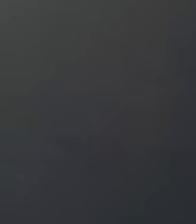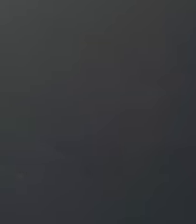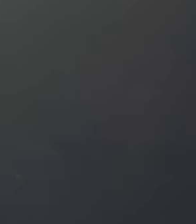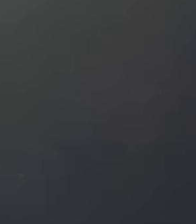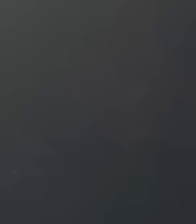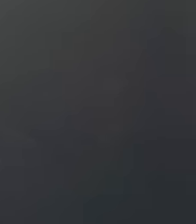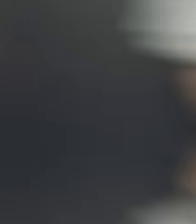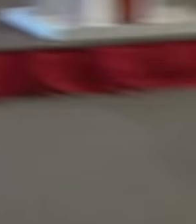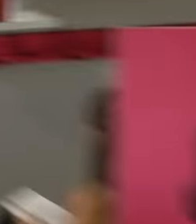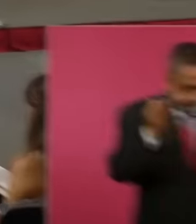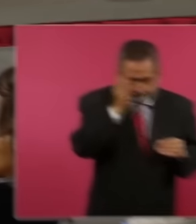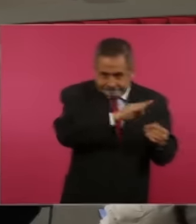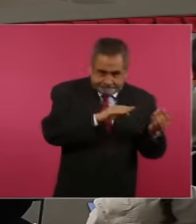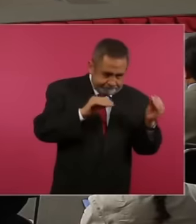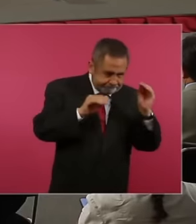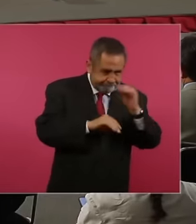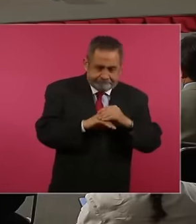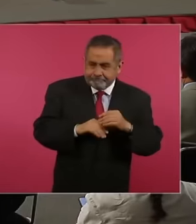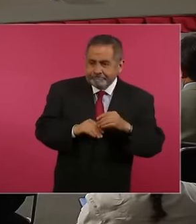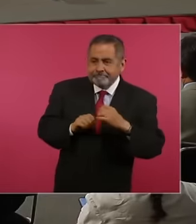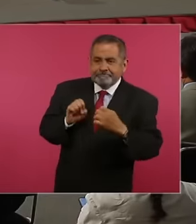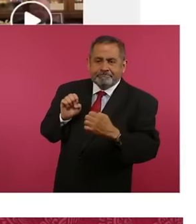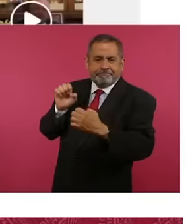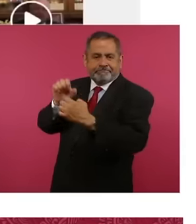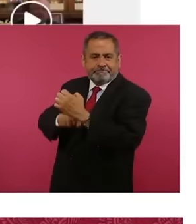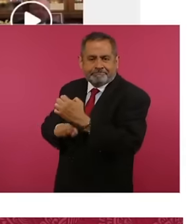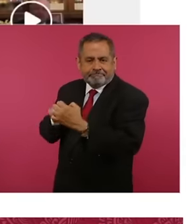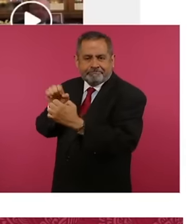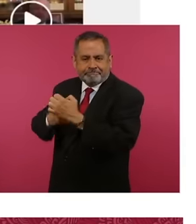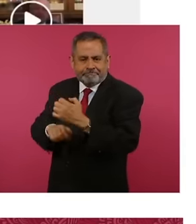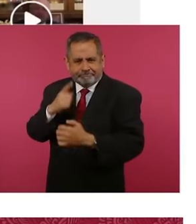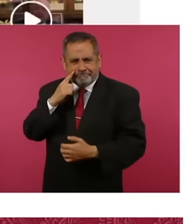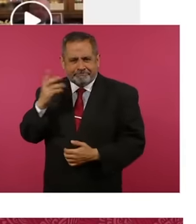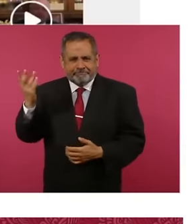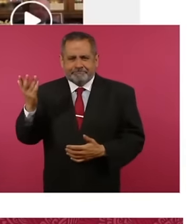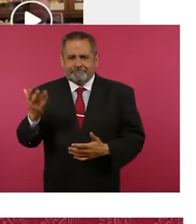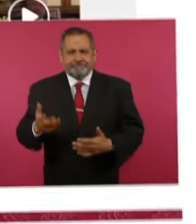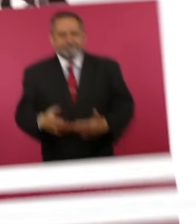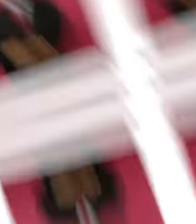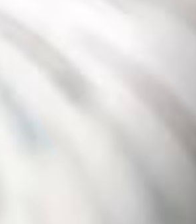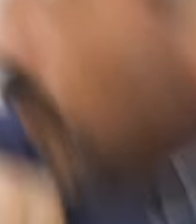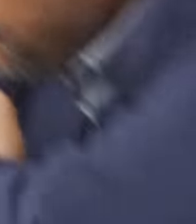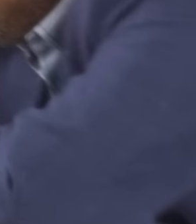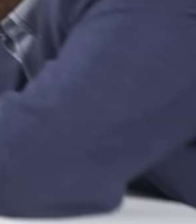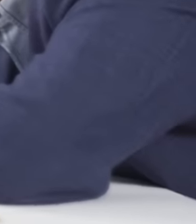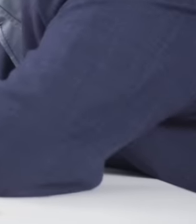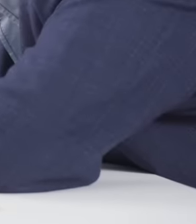in the press conference since many have fallen into these scams and have lost thousands of